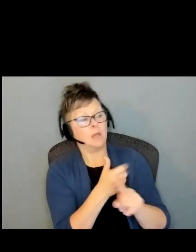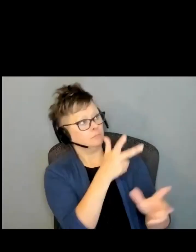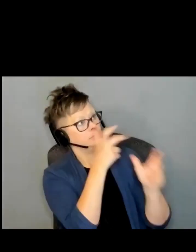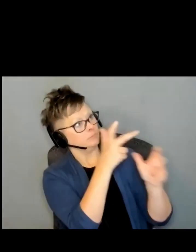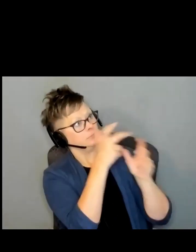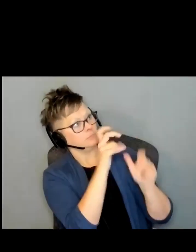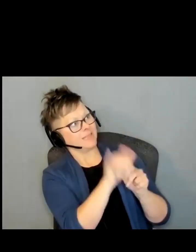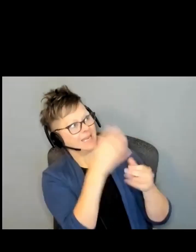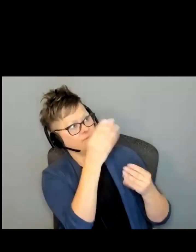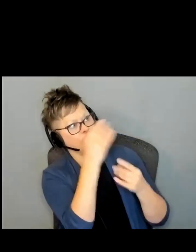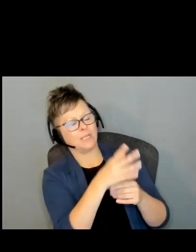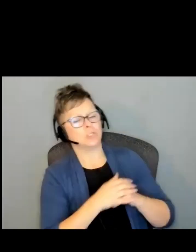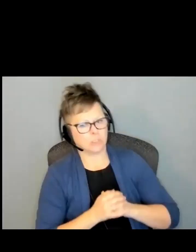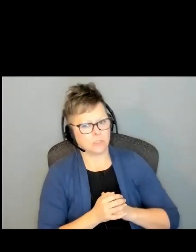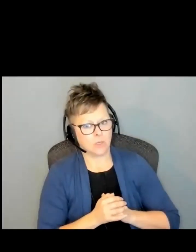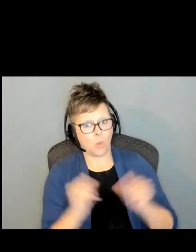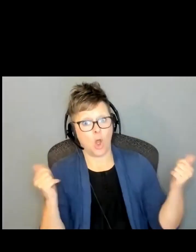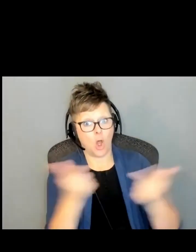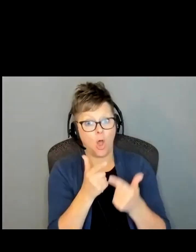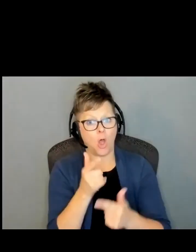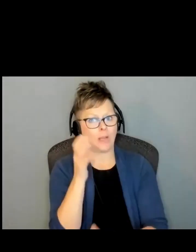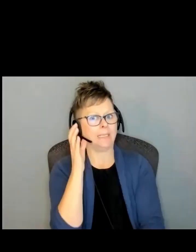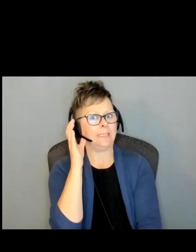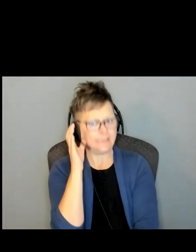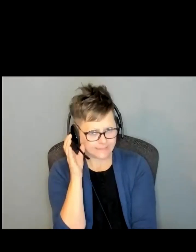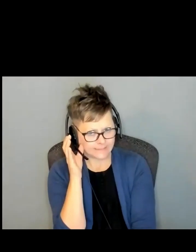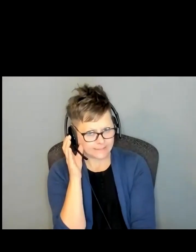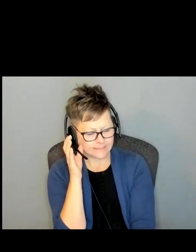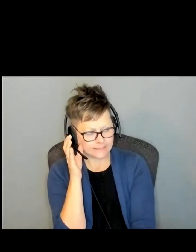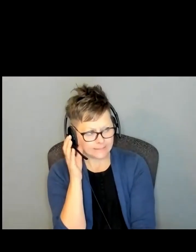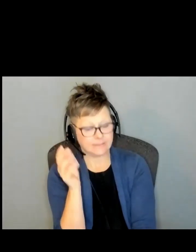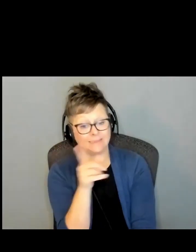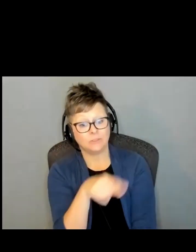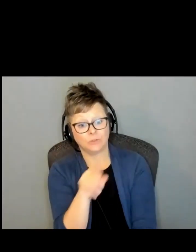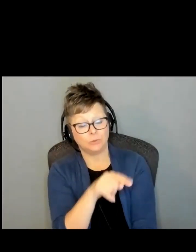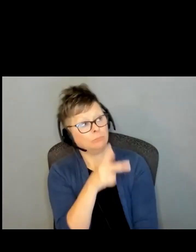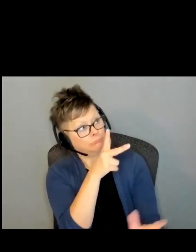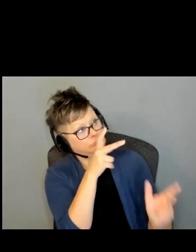And when we all listen, everyone who is getting those results back or that communication back,